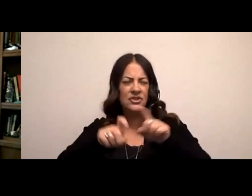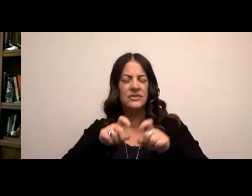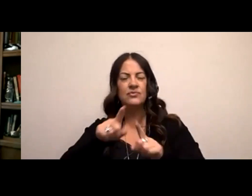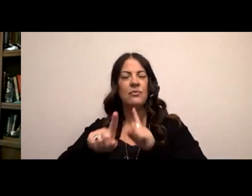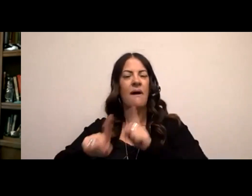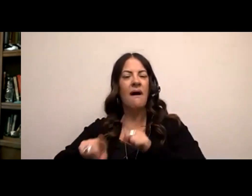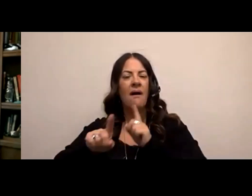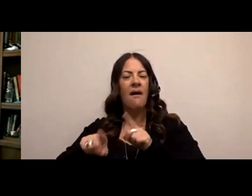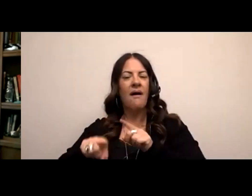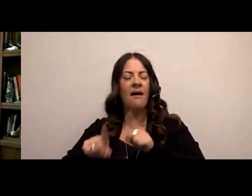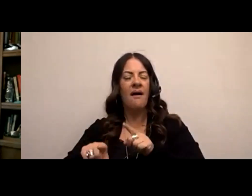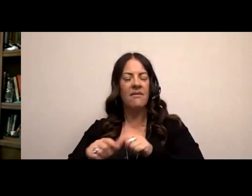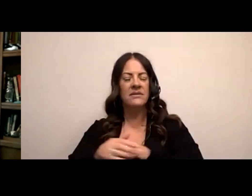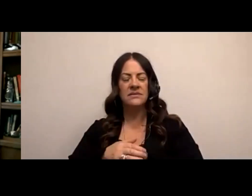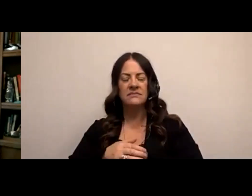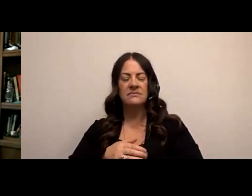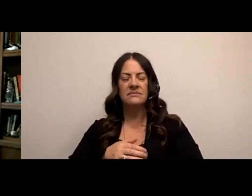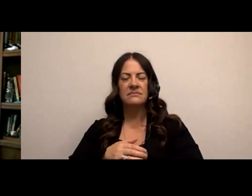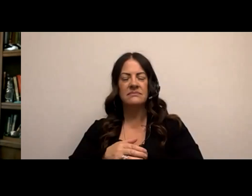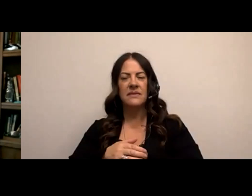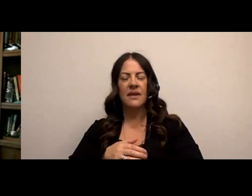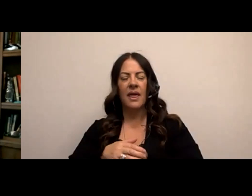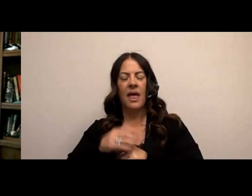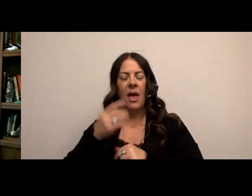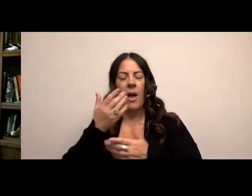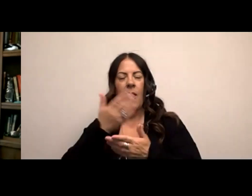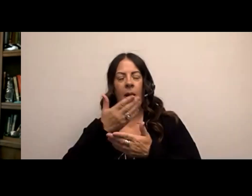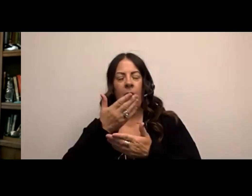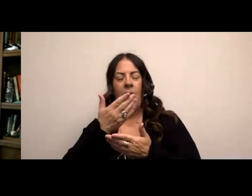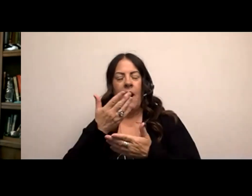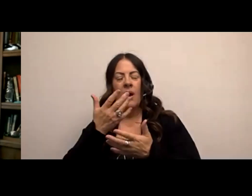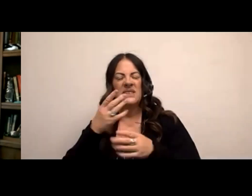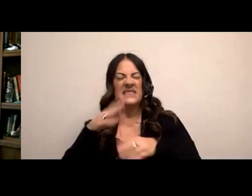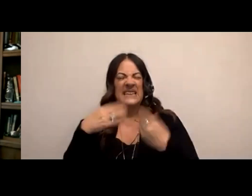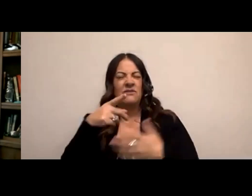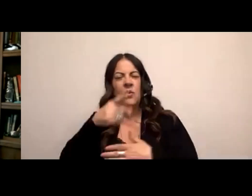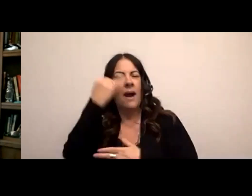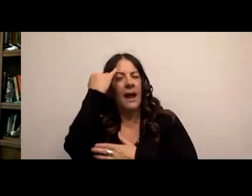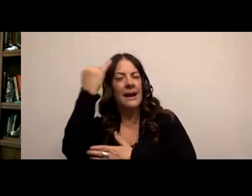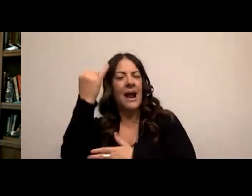AND JUST TO GIVE AN IDEA OF WHAT YOU ALREADY KNOW ABOUT THESE TOPICS SO WE CAN SEE HOW